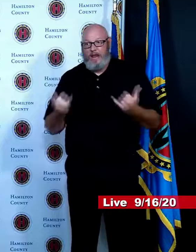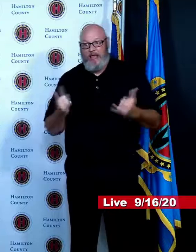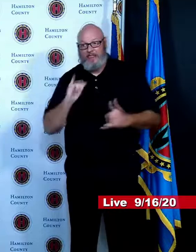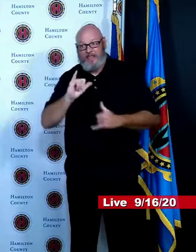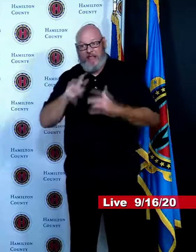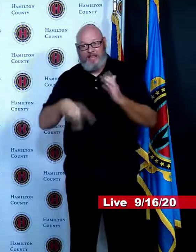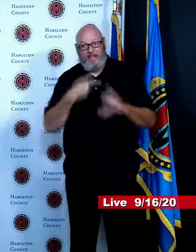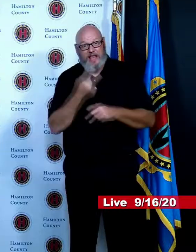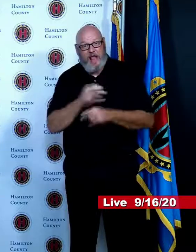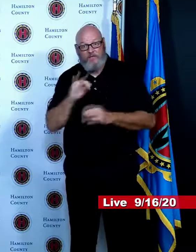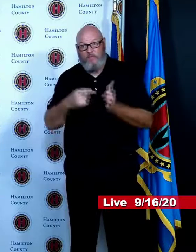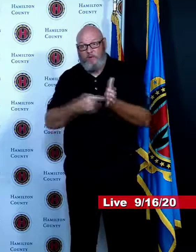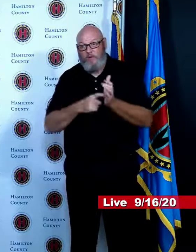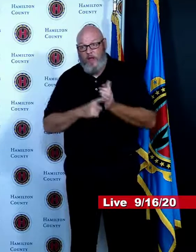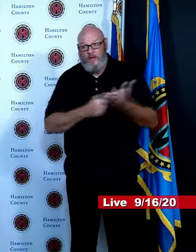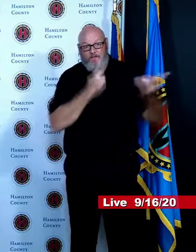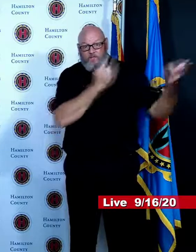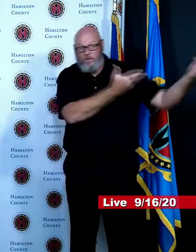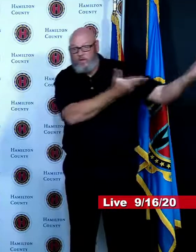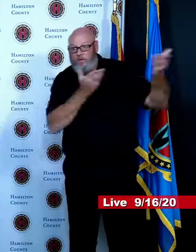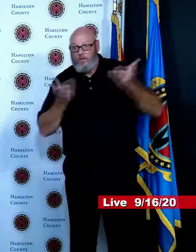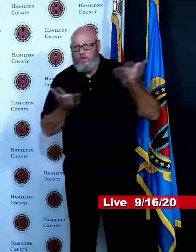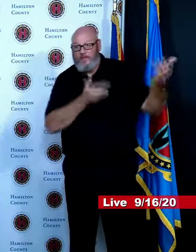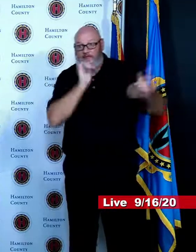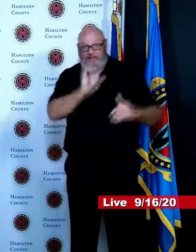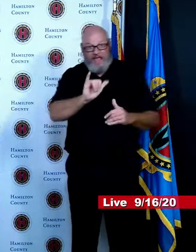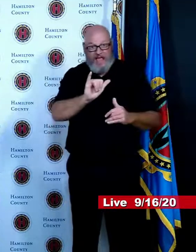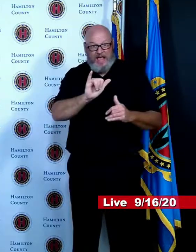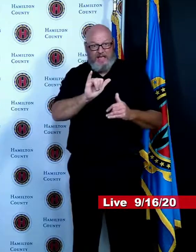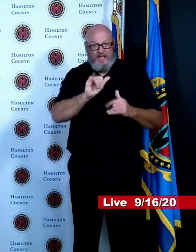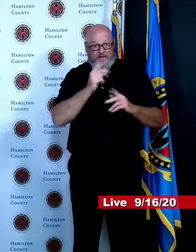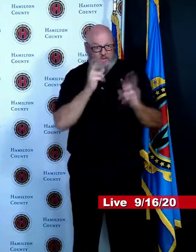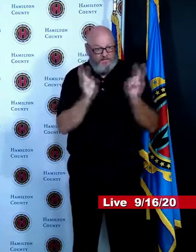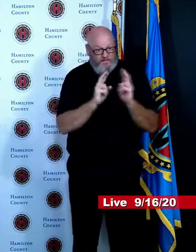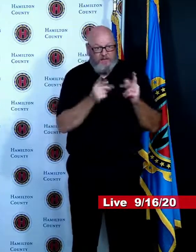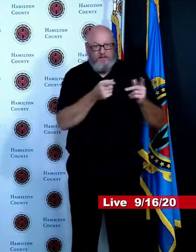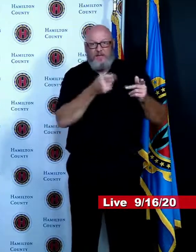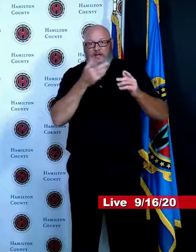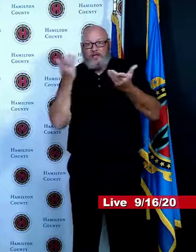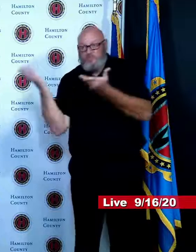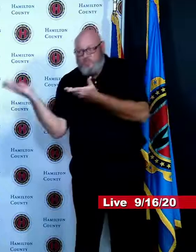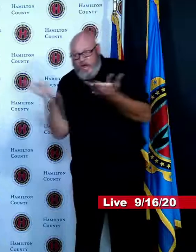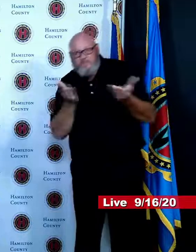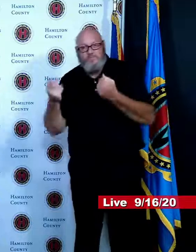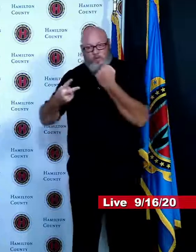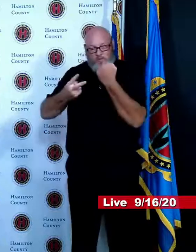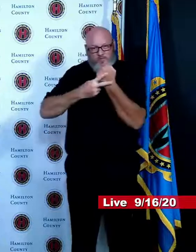and and storage they are packaging all the stuff that goes along